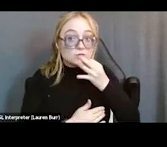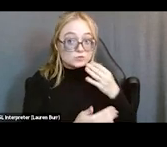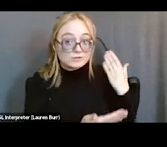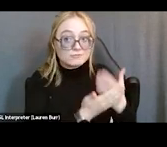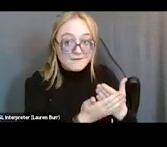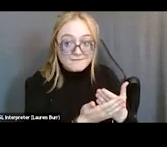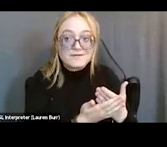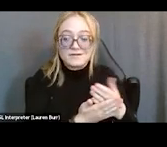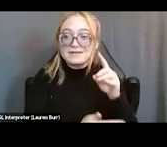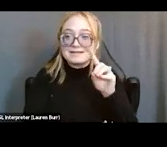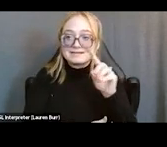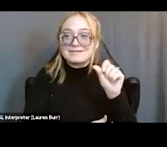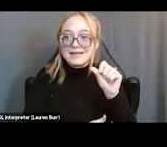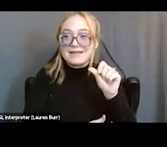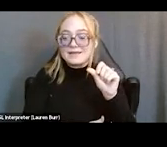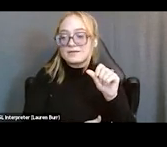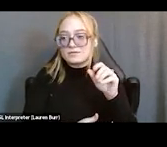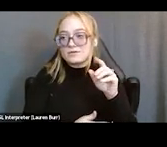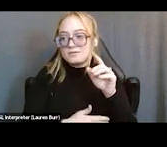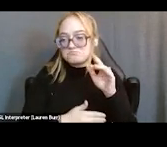and Vita is very proactive about, you know,